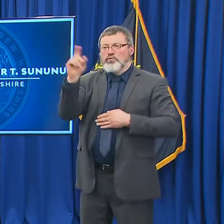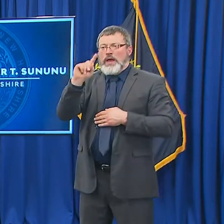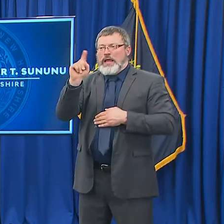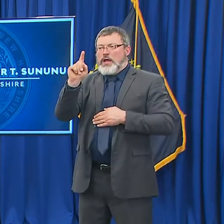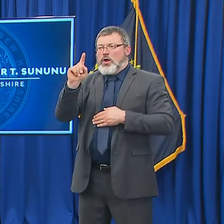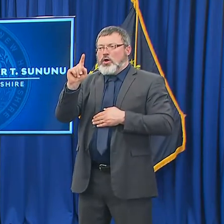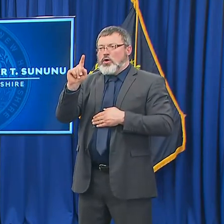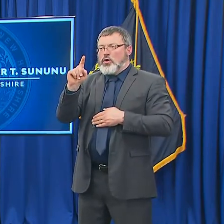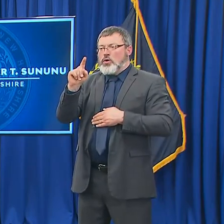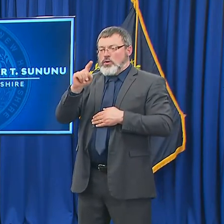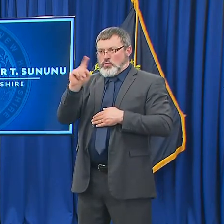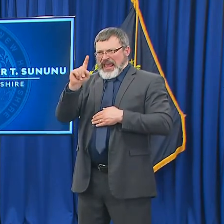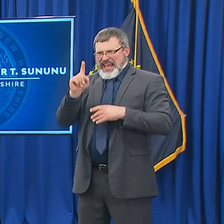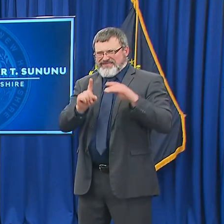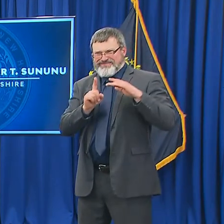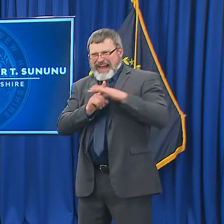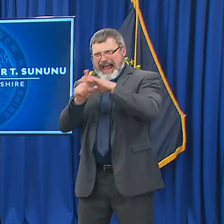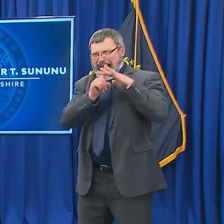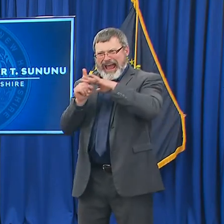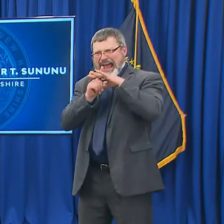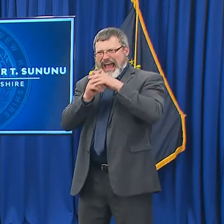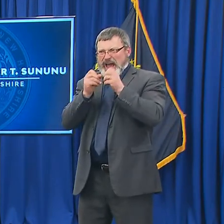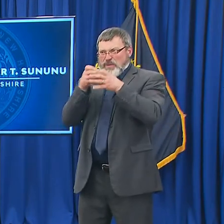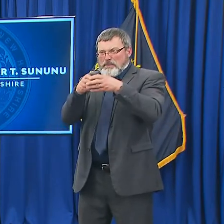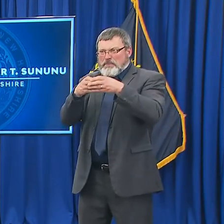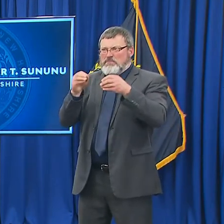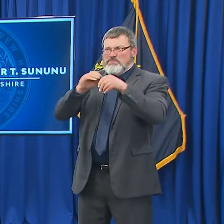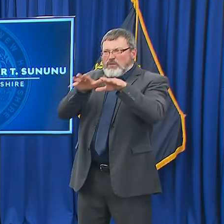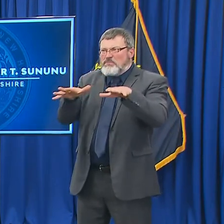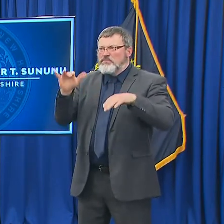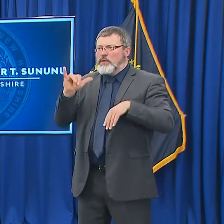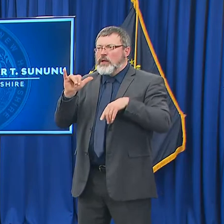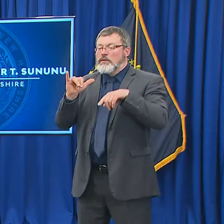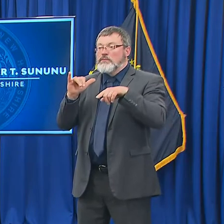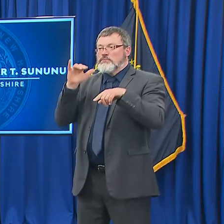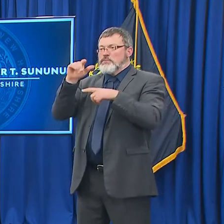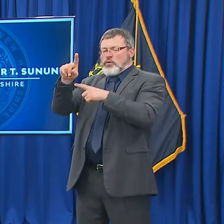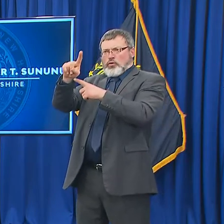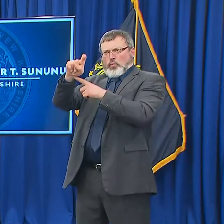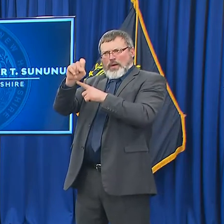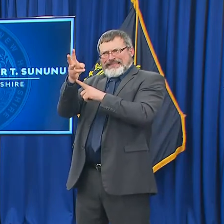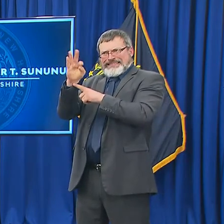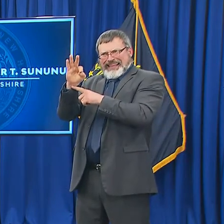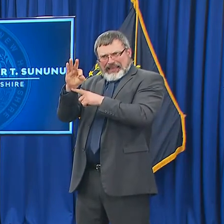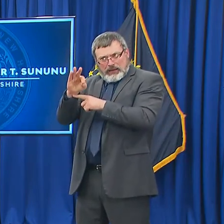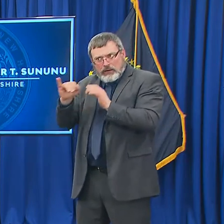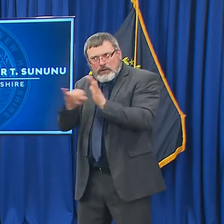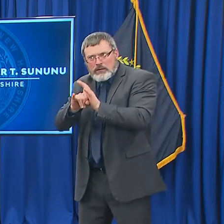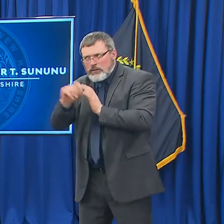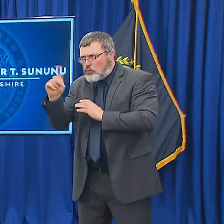cases, the more significant outbreaks things of that nature. But by no means is the state stopping or slowing down contact tracing we're simply kind